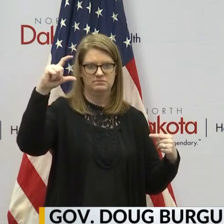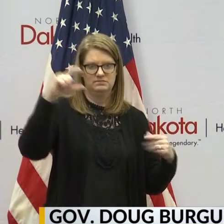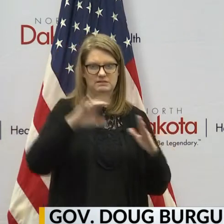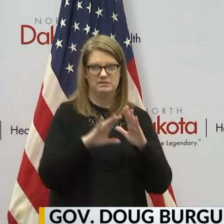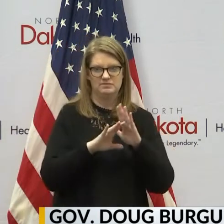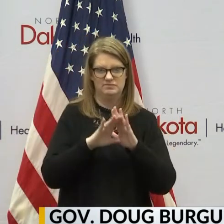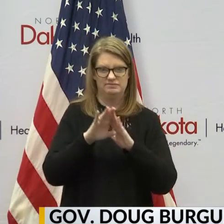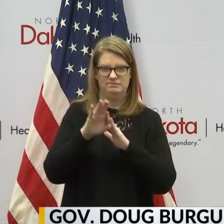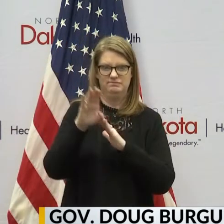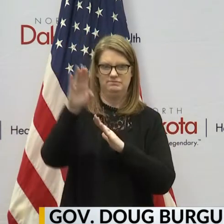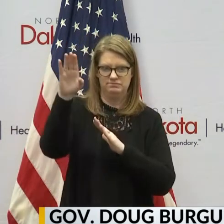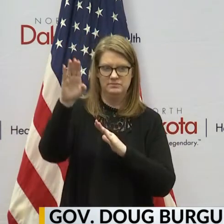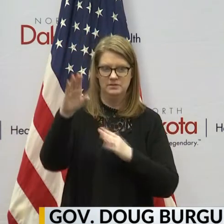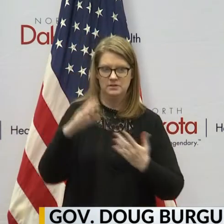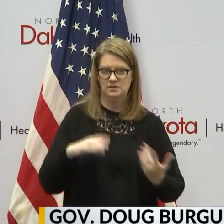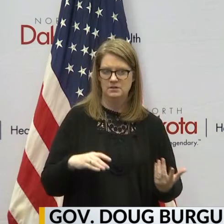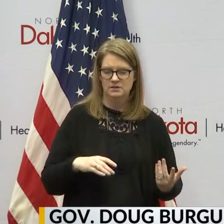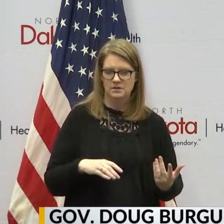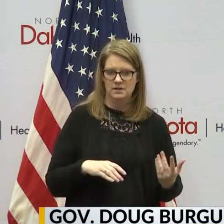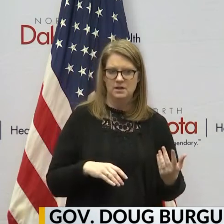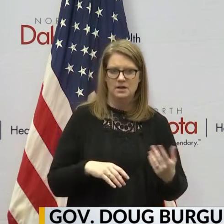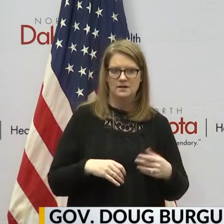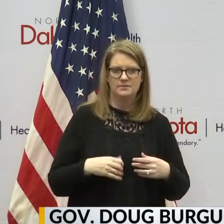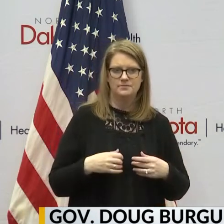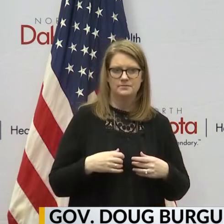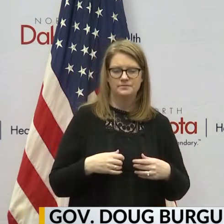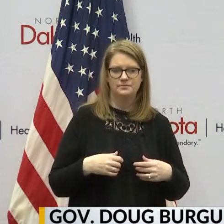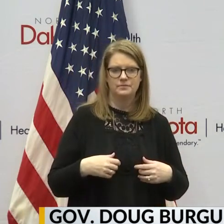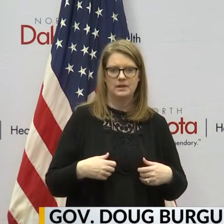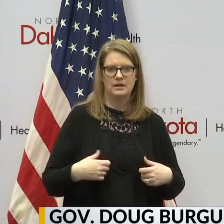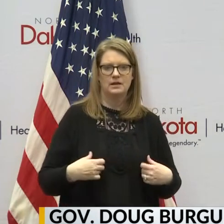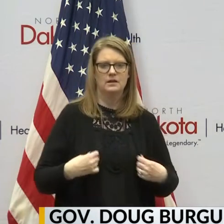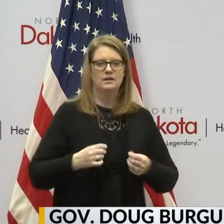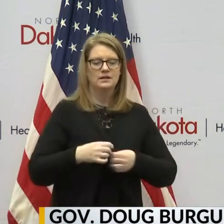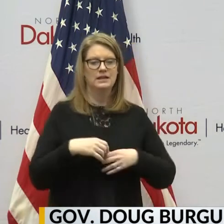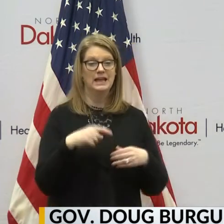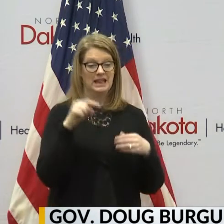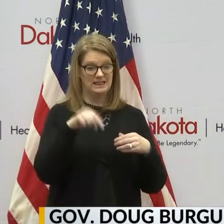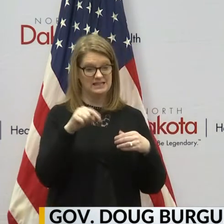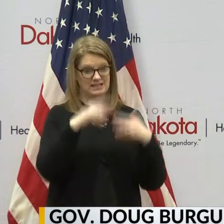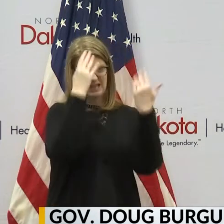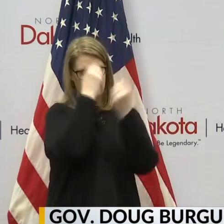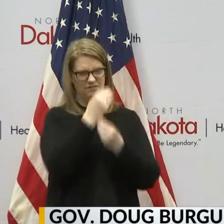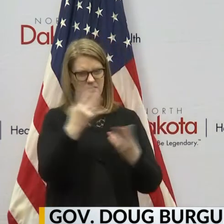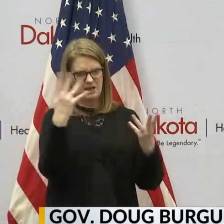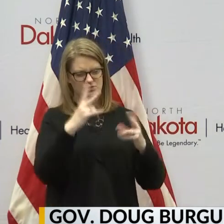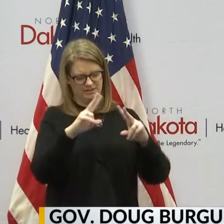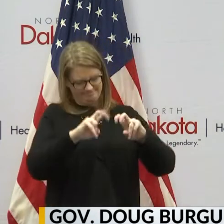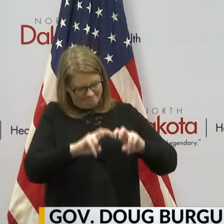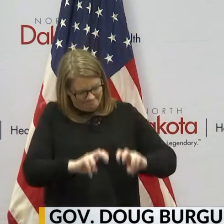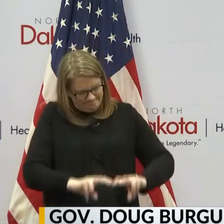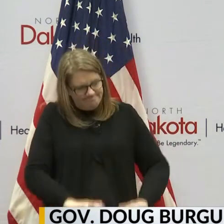ONE UNDERNEATH IS THE ACCUMULATIVE NUMBER AND THE YELLOW IS NEW CASES PER DAY. YOU CAN SEE AGAIN AS WE